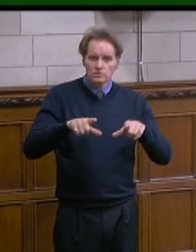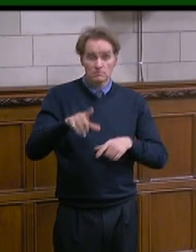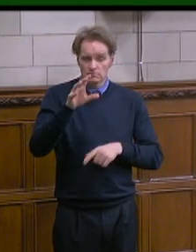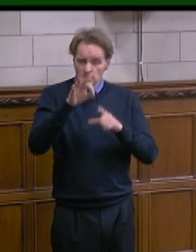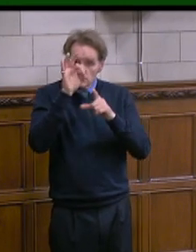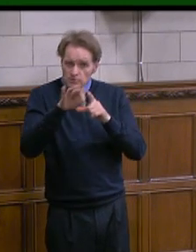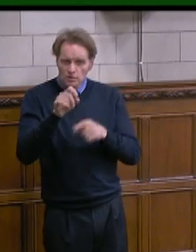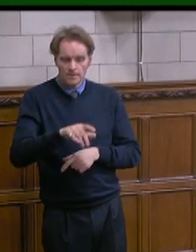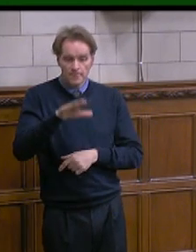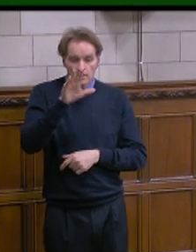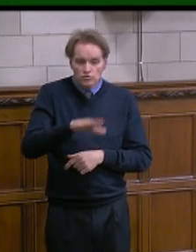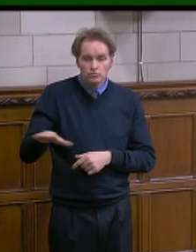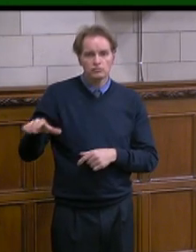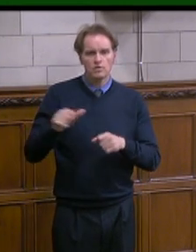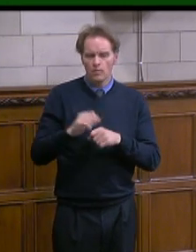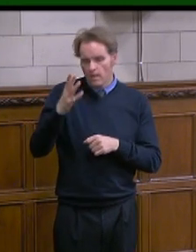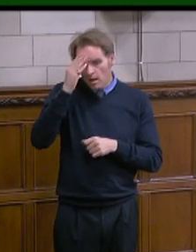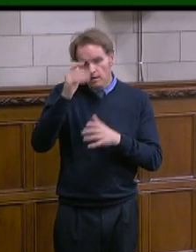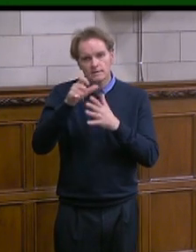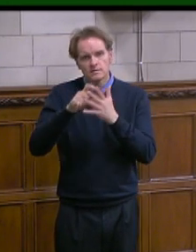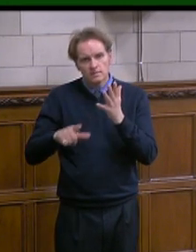or speech and language difficulties.